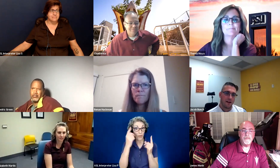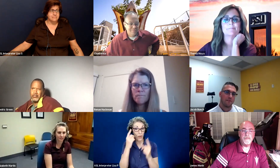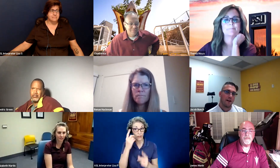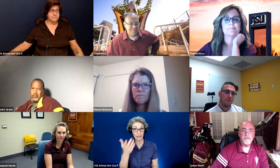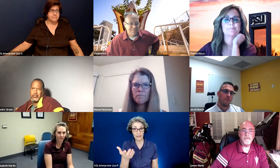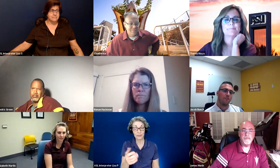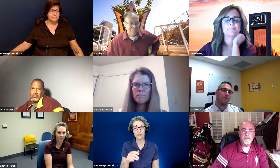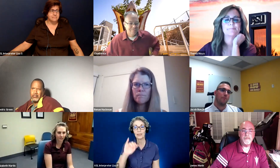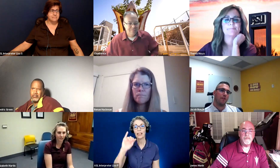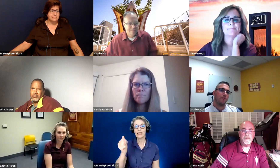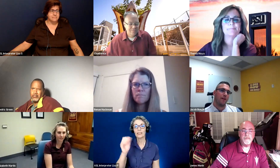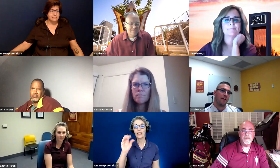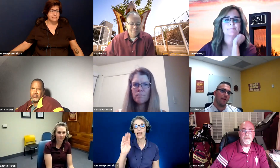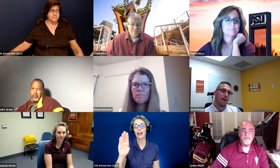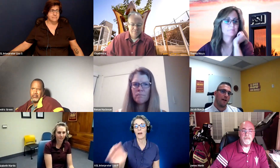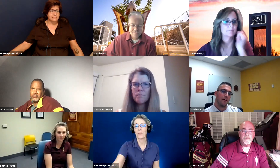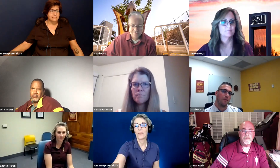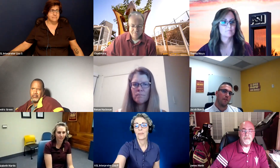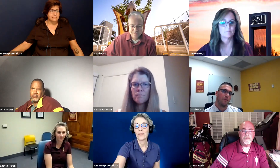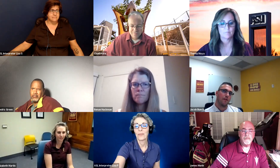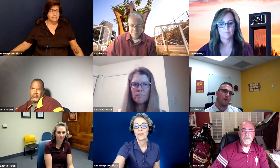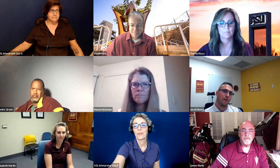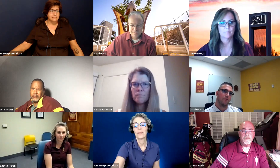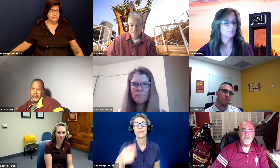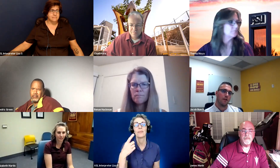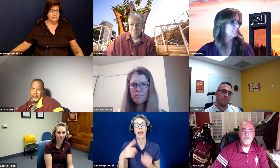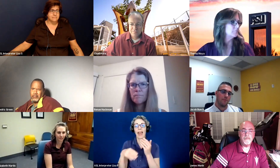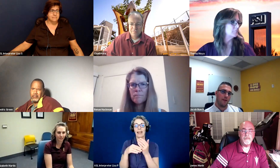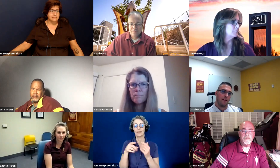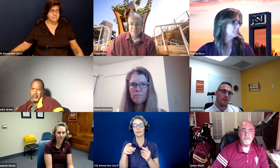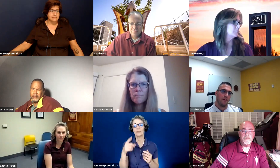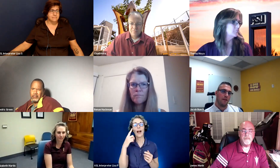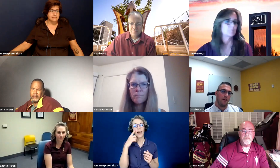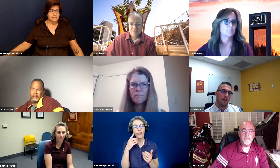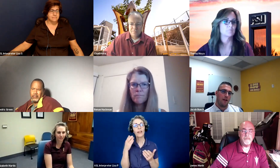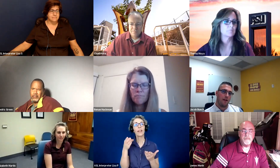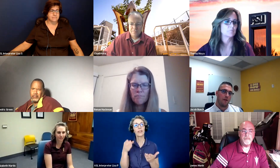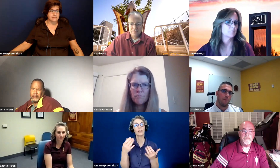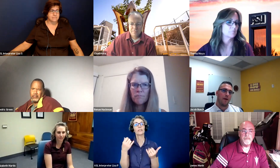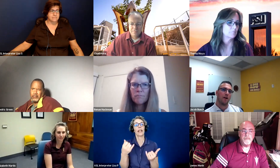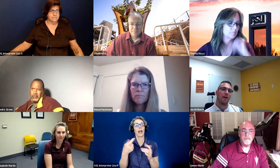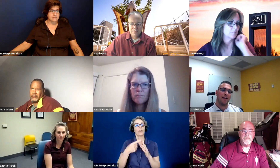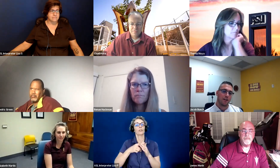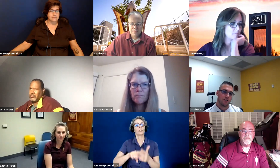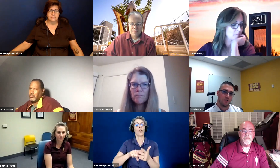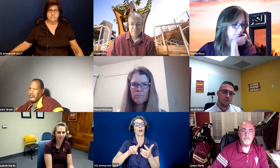I would just simply say that I think that there is starting to be a better connection